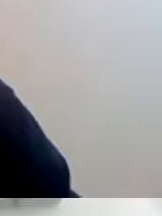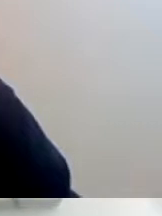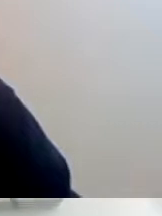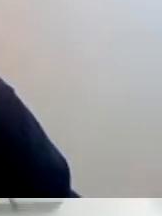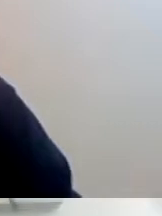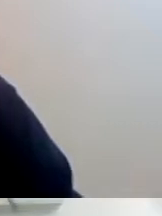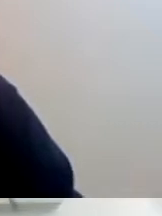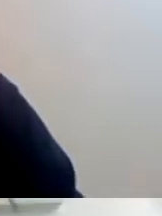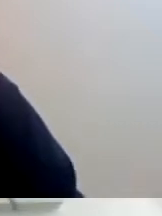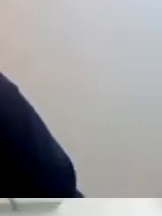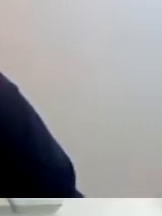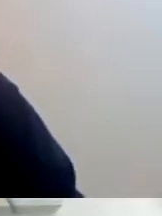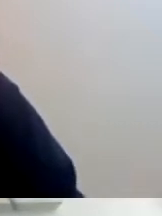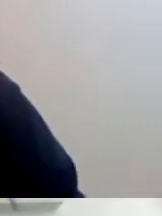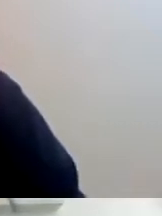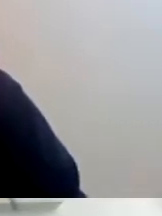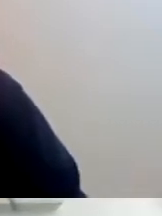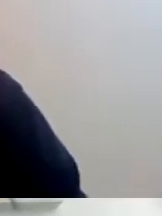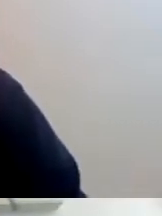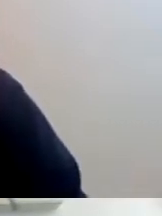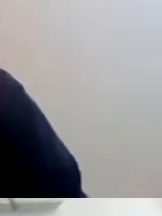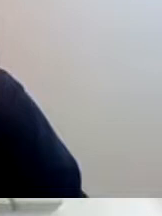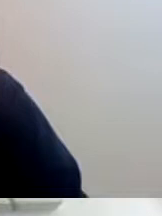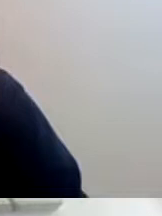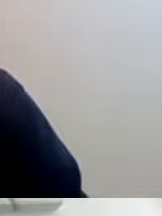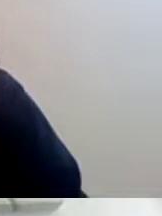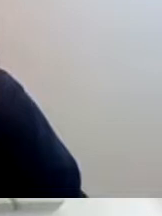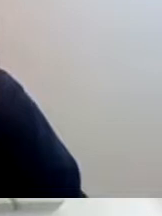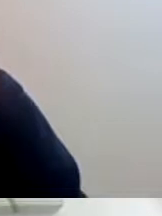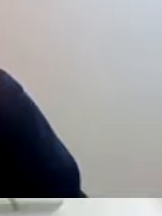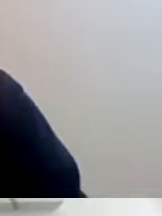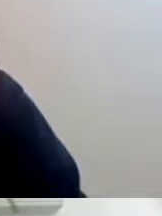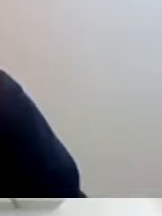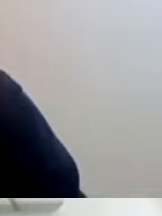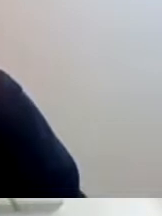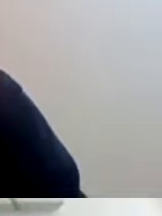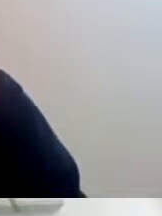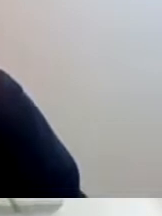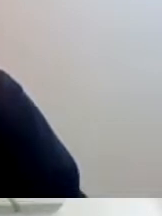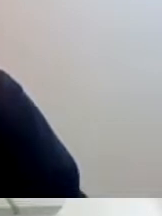people have in mind. The cognitive difficulty question. Those kinds of questions are not necessarily focused on people with developmental disability. And so it's a major issue. Please contact us if you're interested in learning more. We can send you links to some